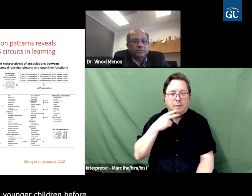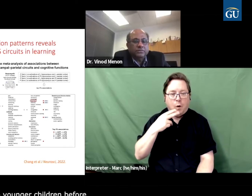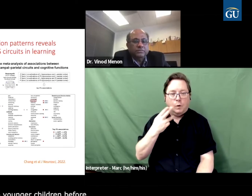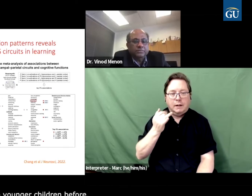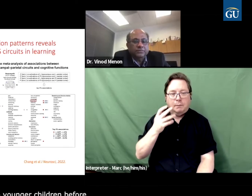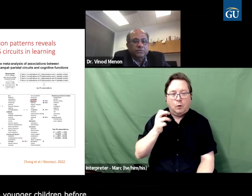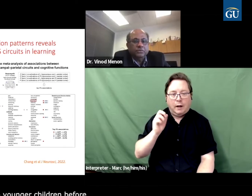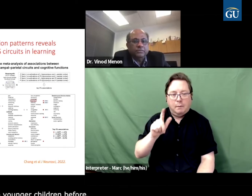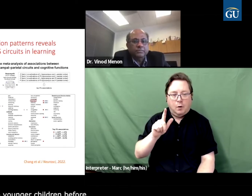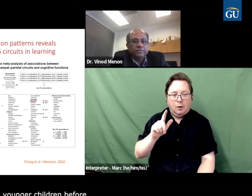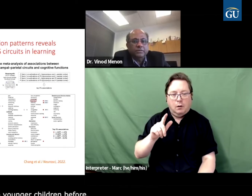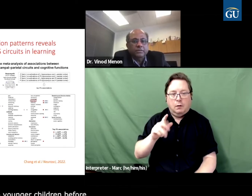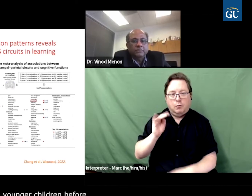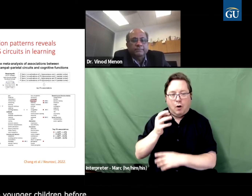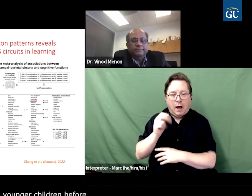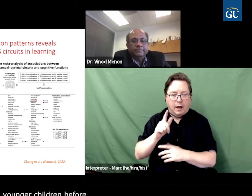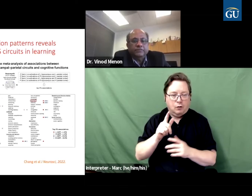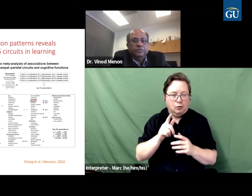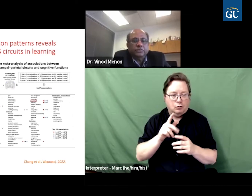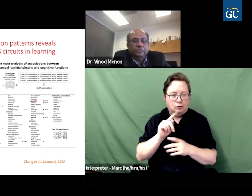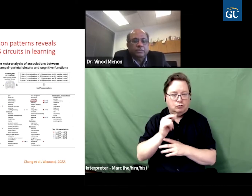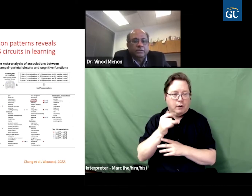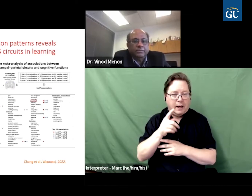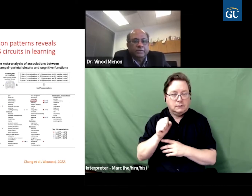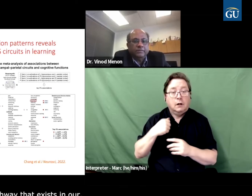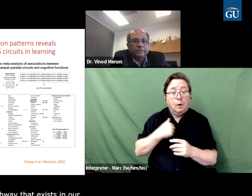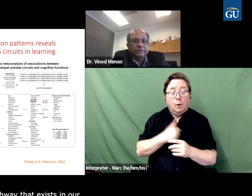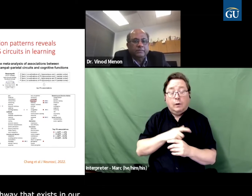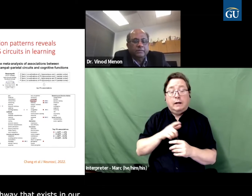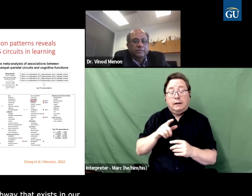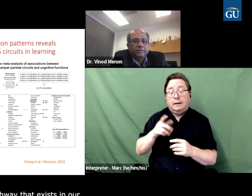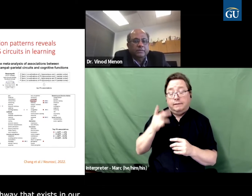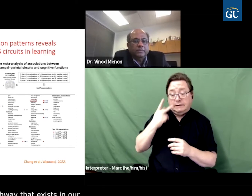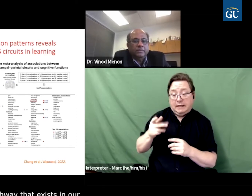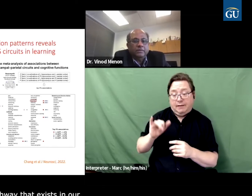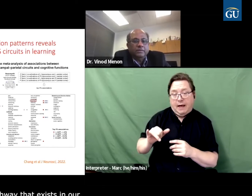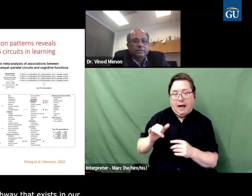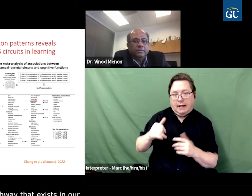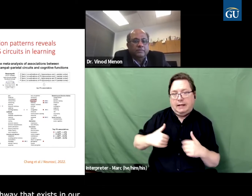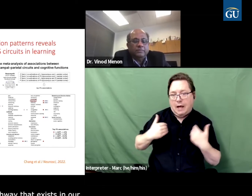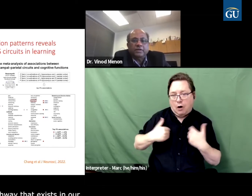been studied in younger children before